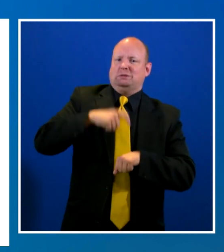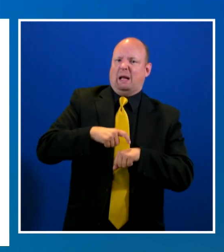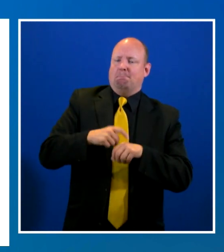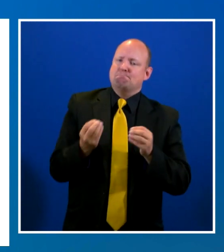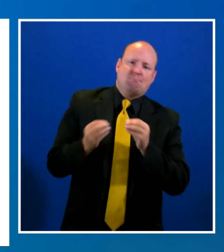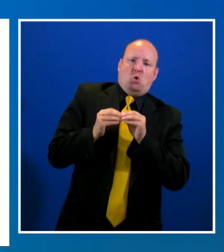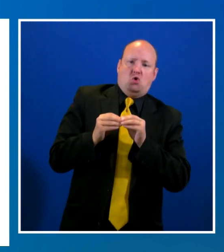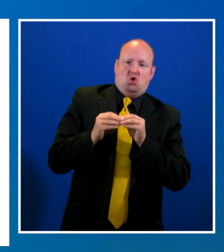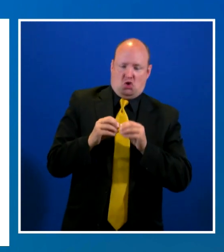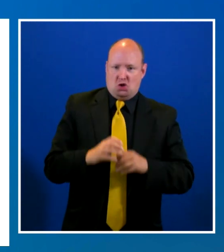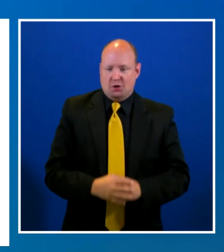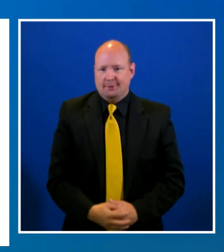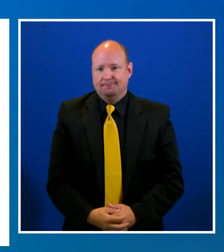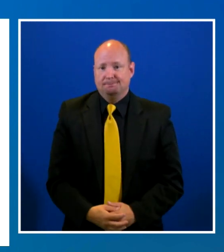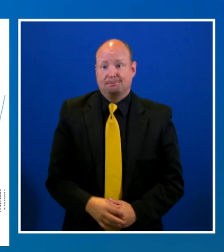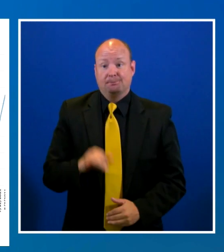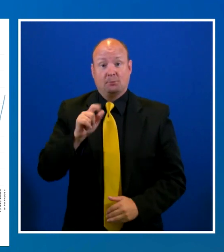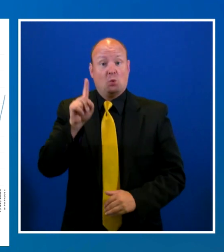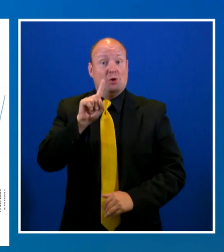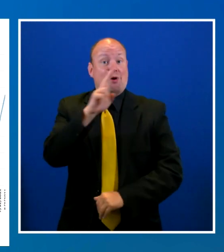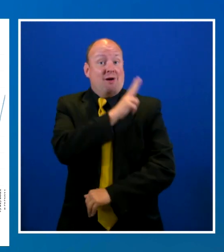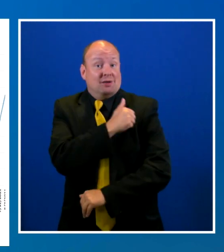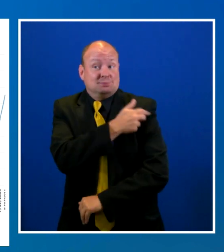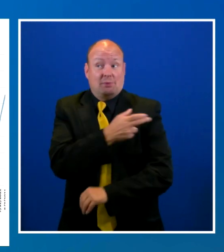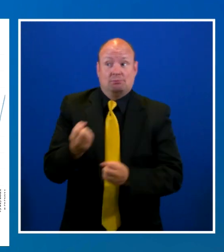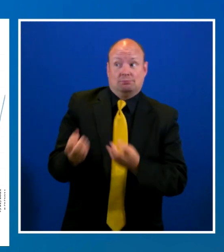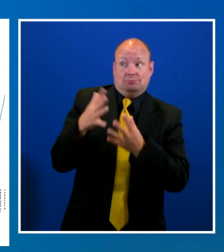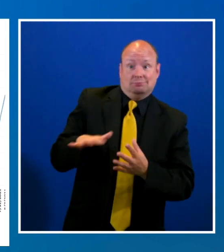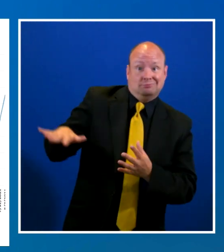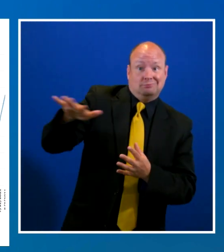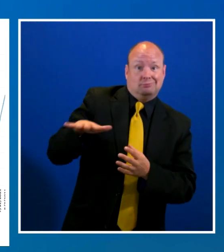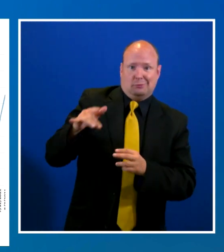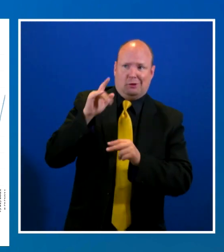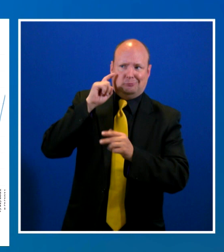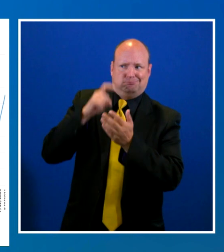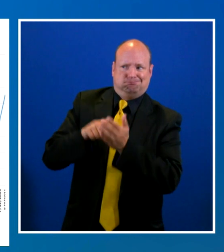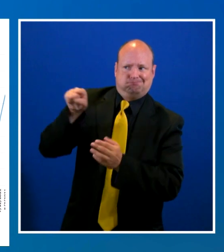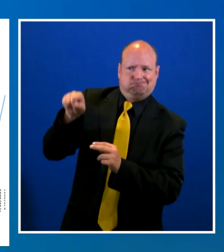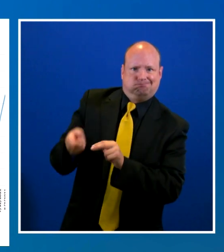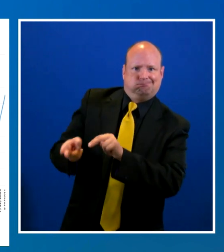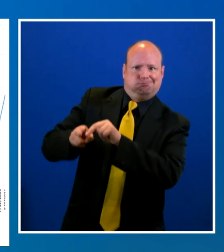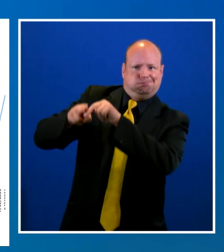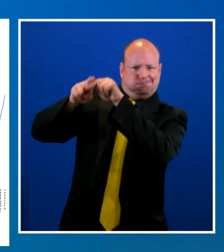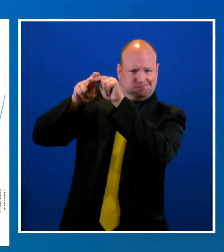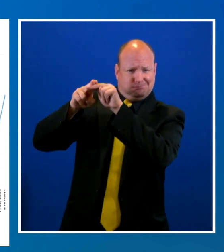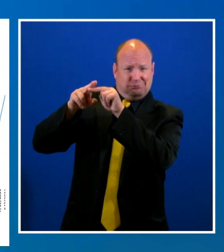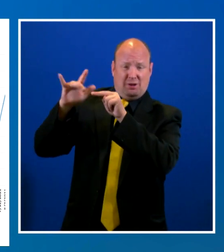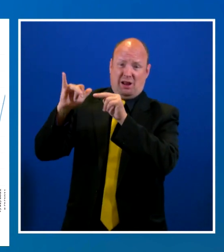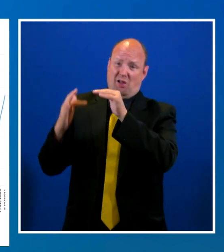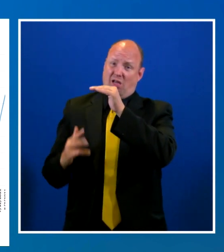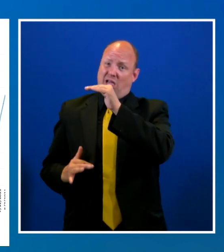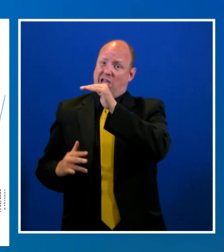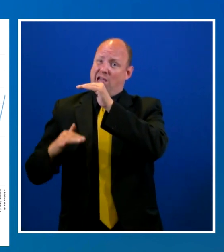Hospitalization rates are also increasing and are now nearing the highs reached in December and January.